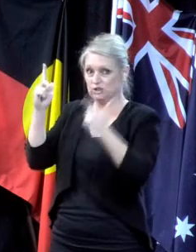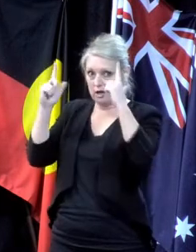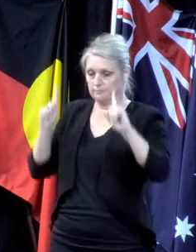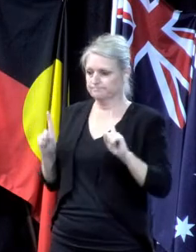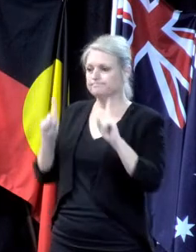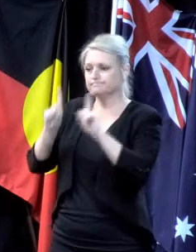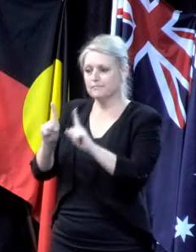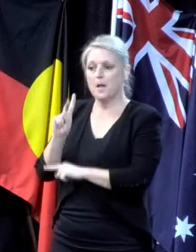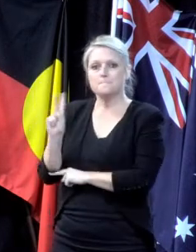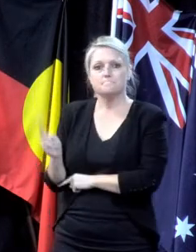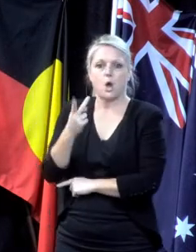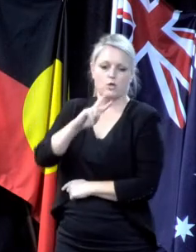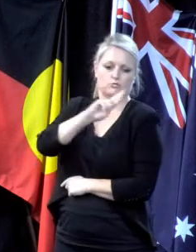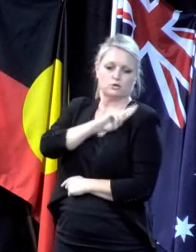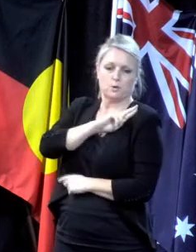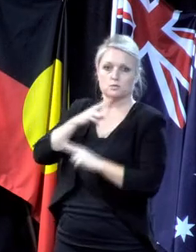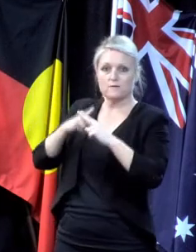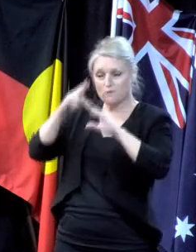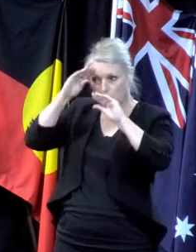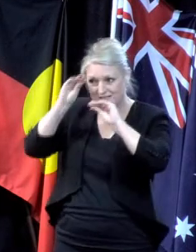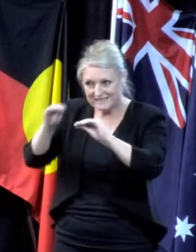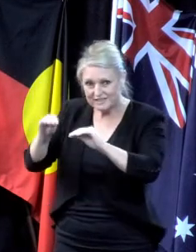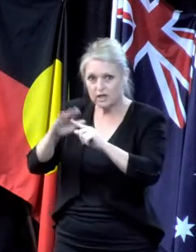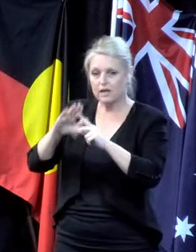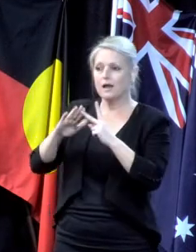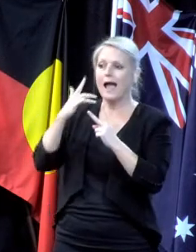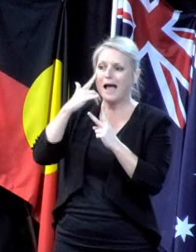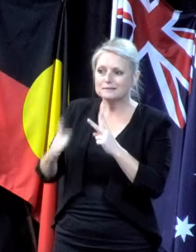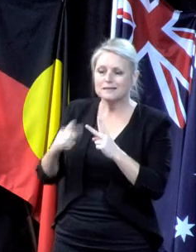reflecting, the reporting of the students that are in that class.